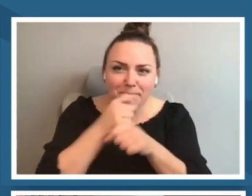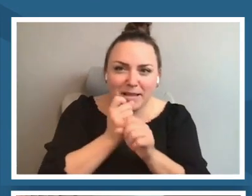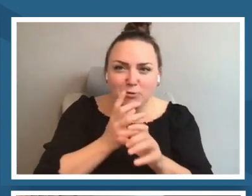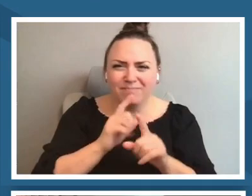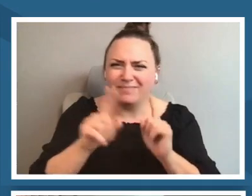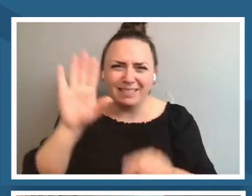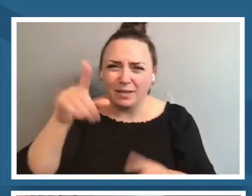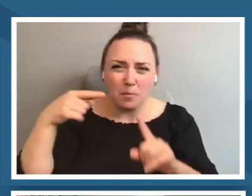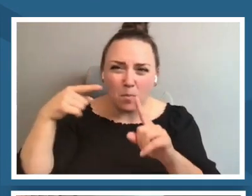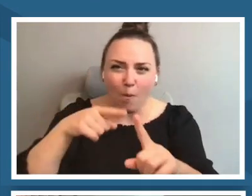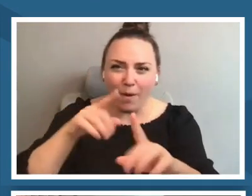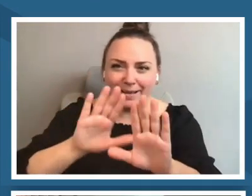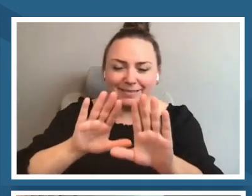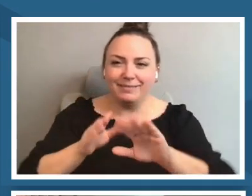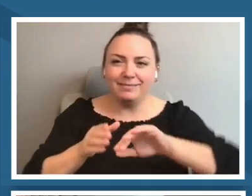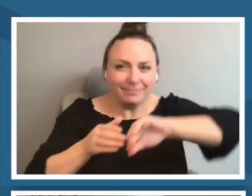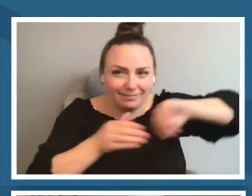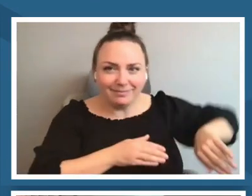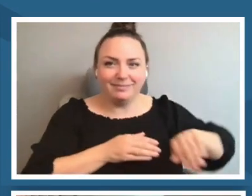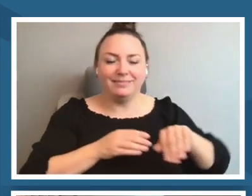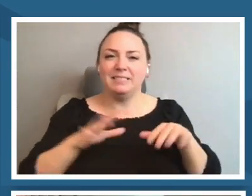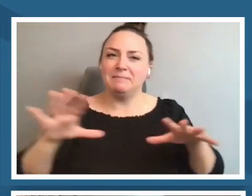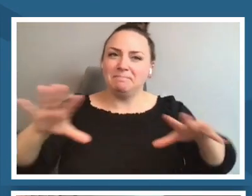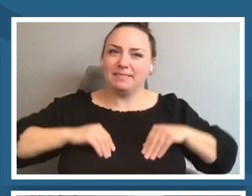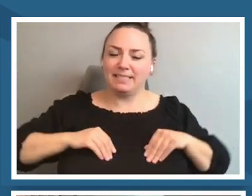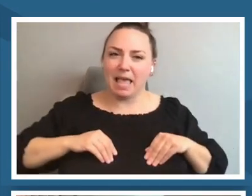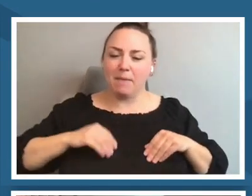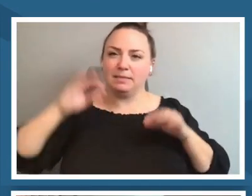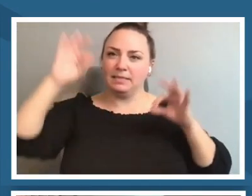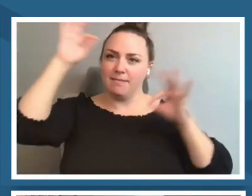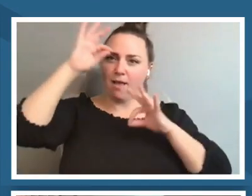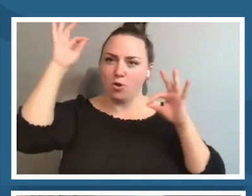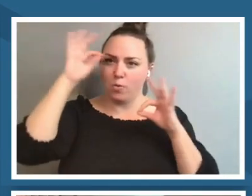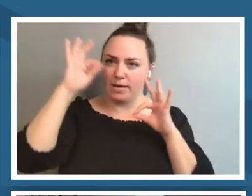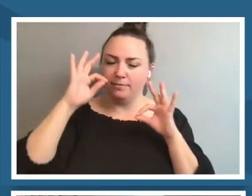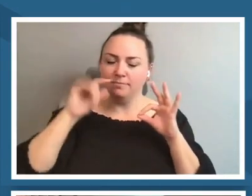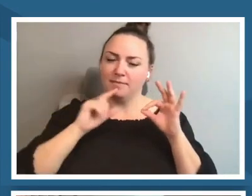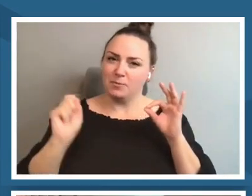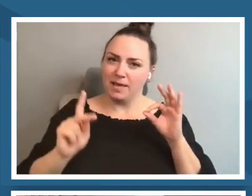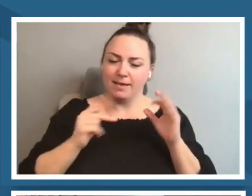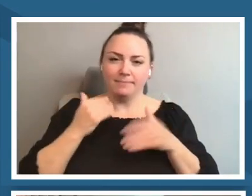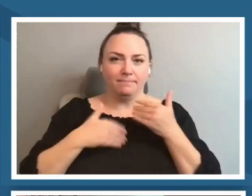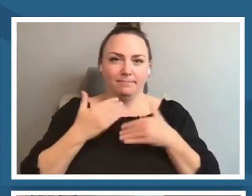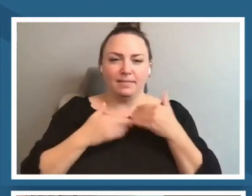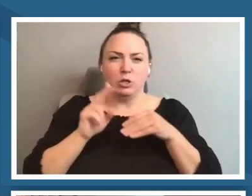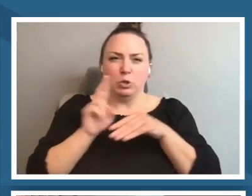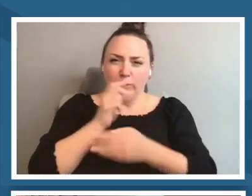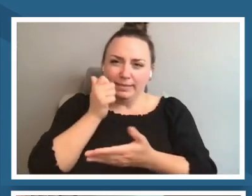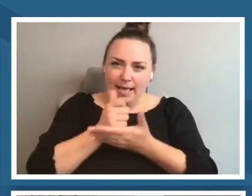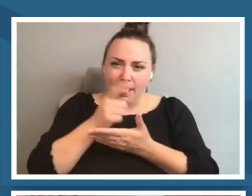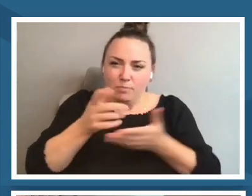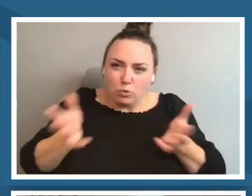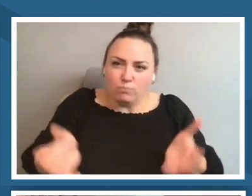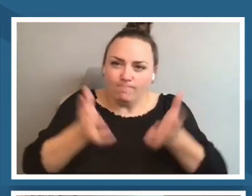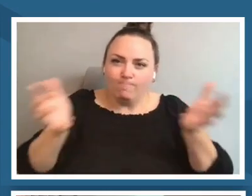that not knowing and be okay with that and then use it for a prompt for later